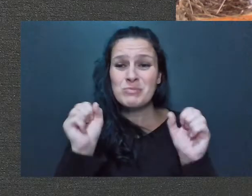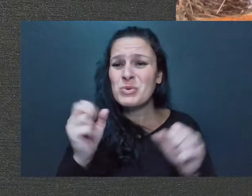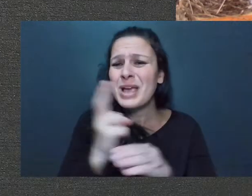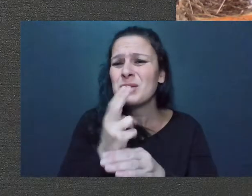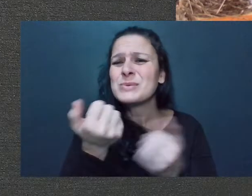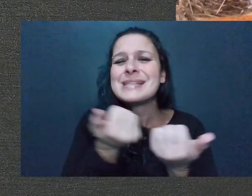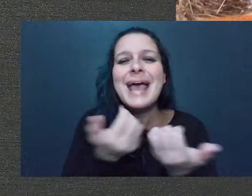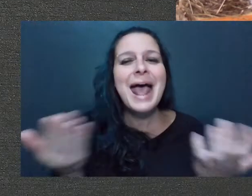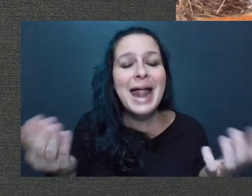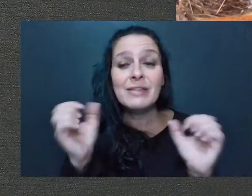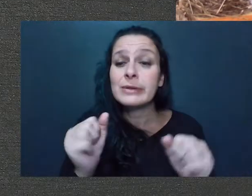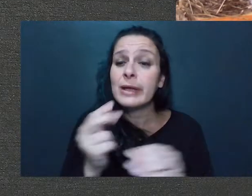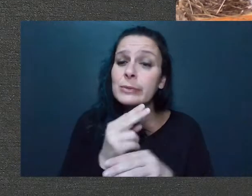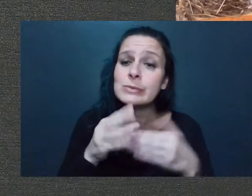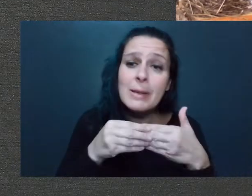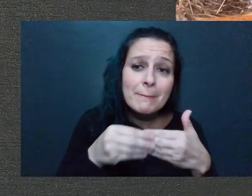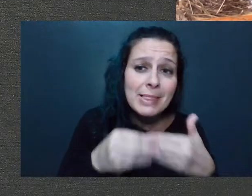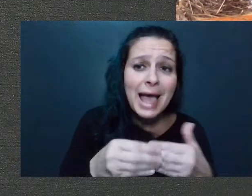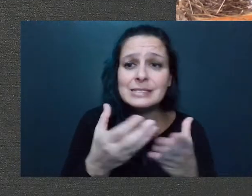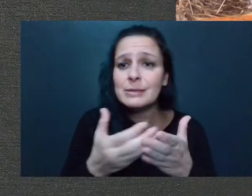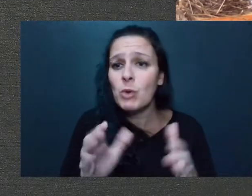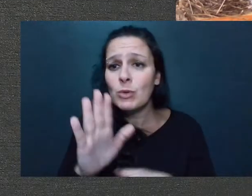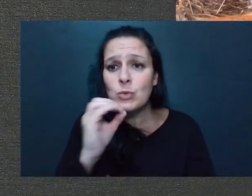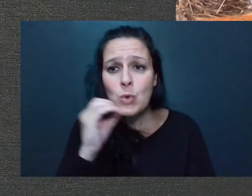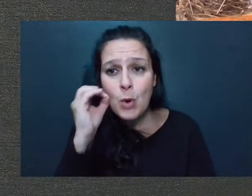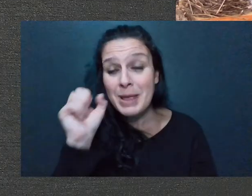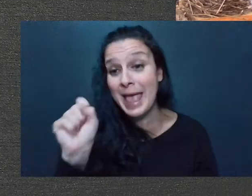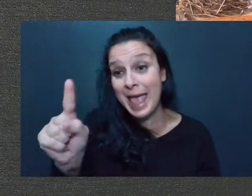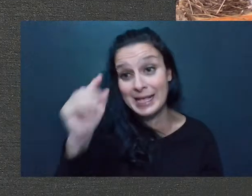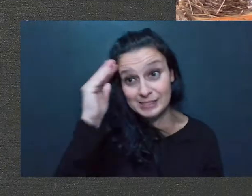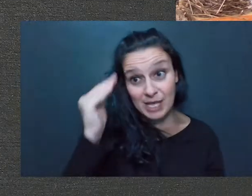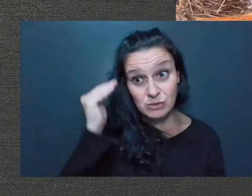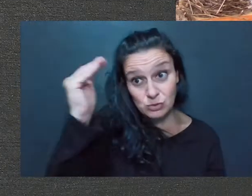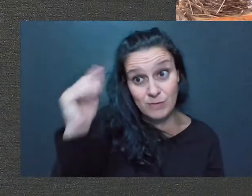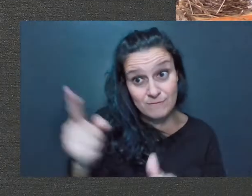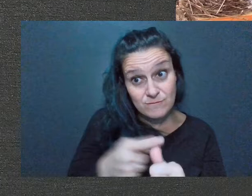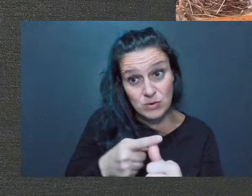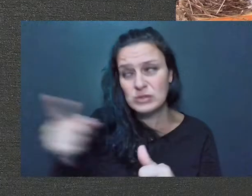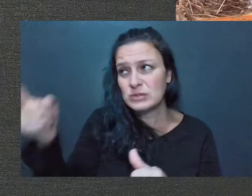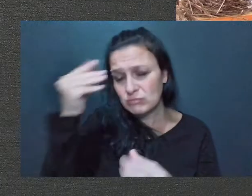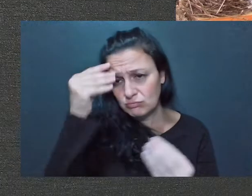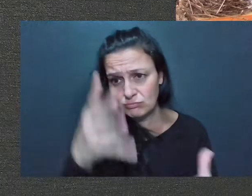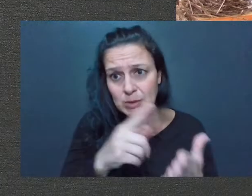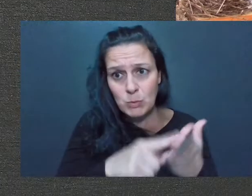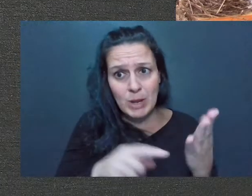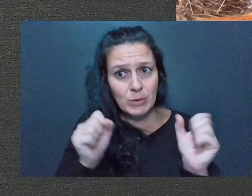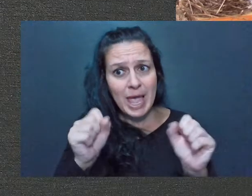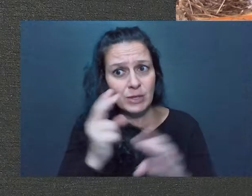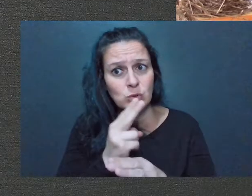You can use a plastic bowl at your house, ask a grownup. Let them tell you what you can use.